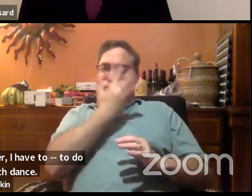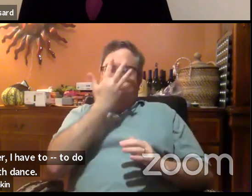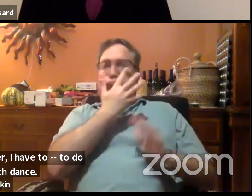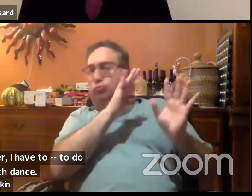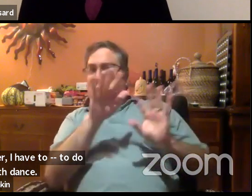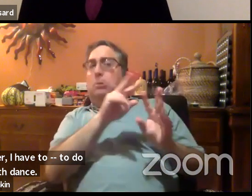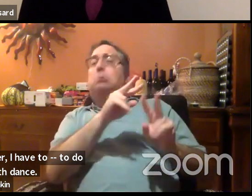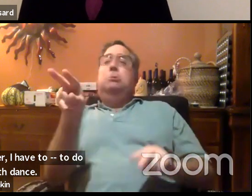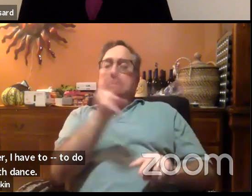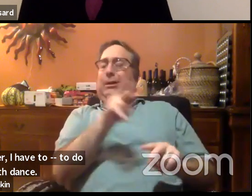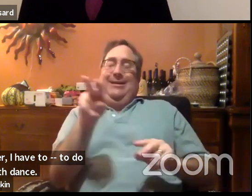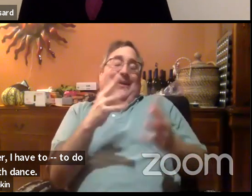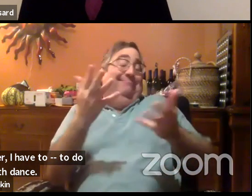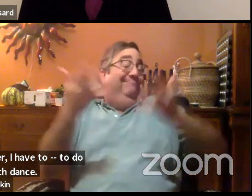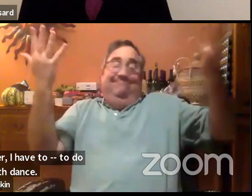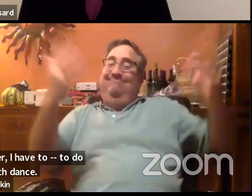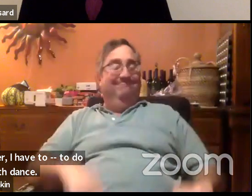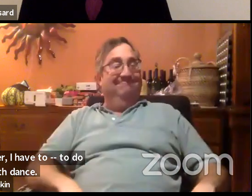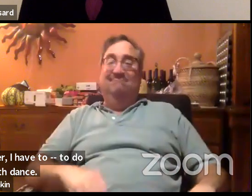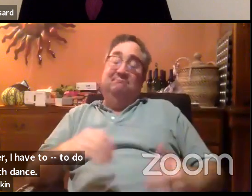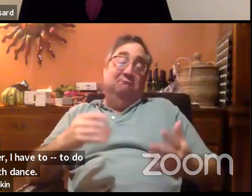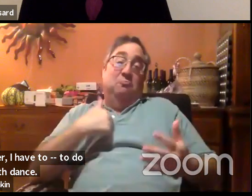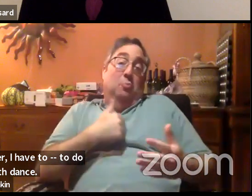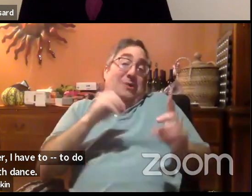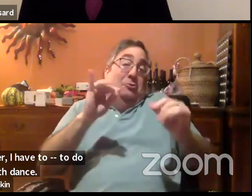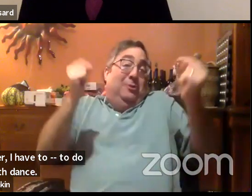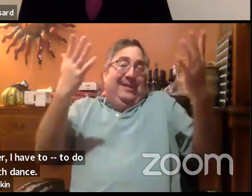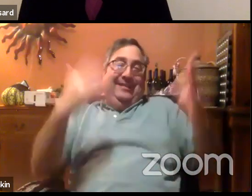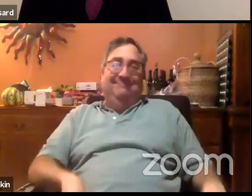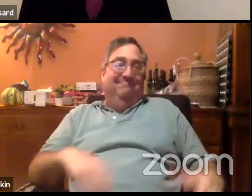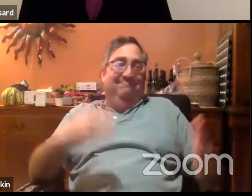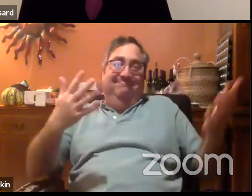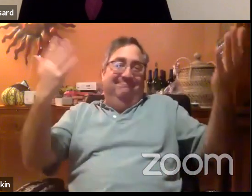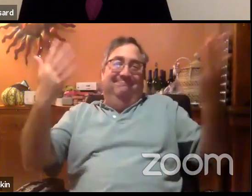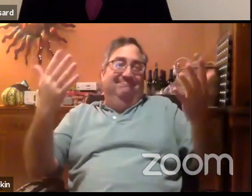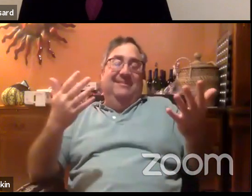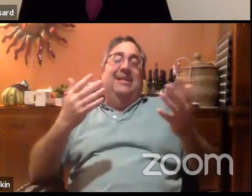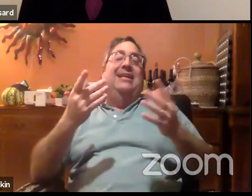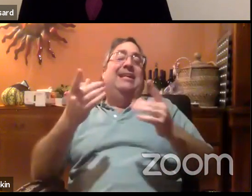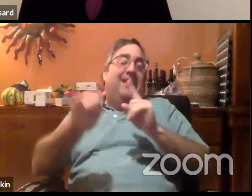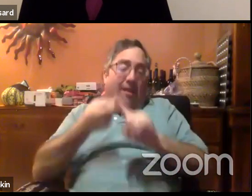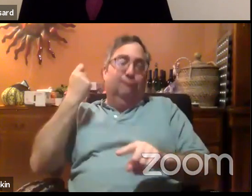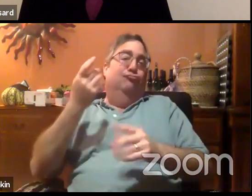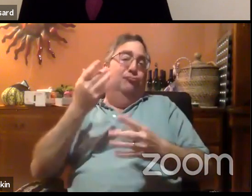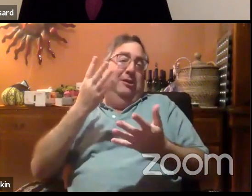But when I'm watching the interpreter, I have to -- to do that sort of back and forth dance. It's just sort of a gut feeling that I know